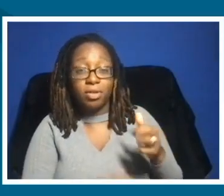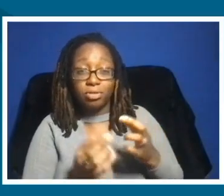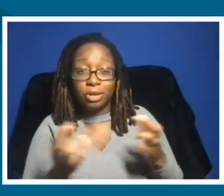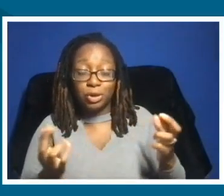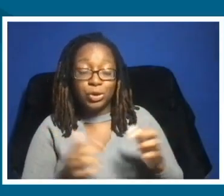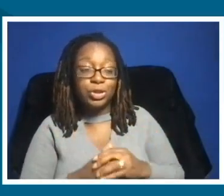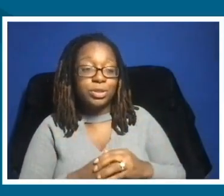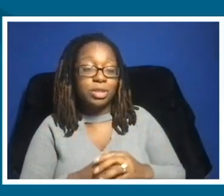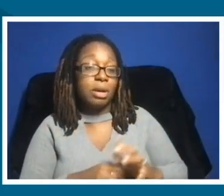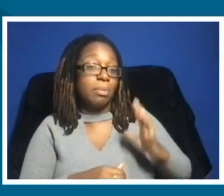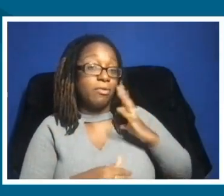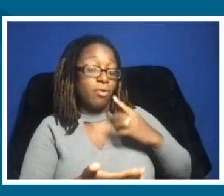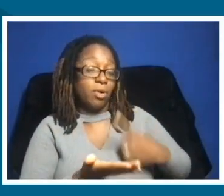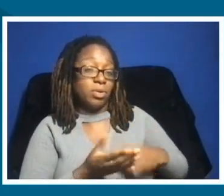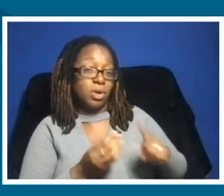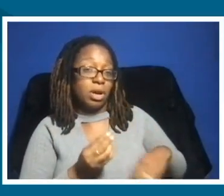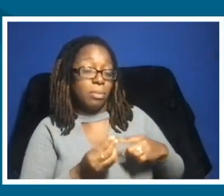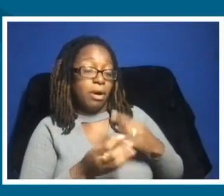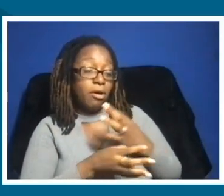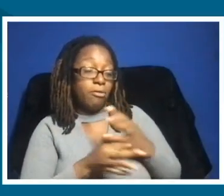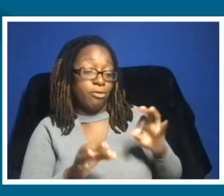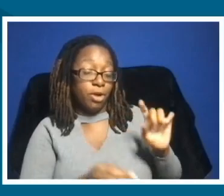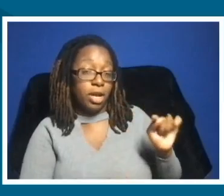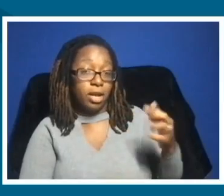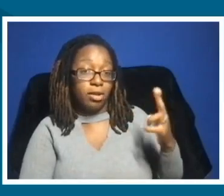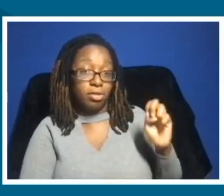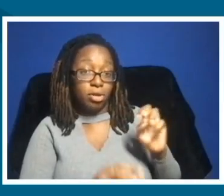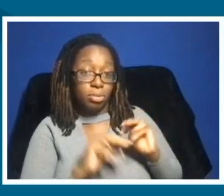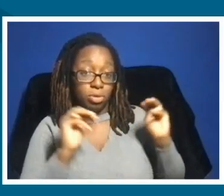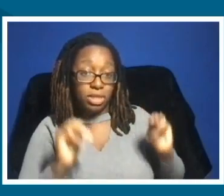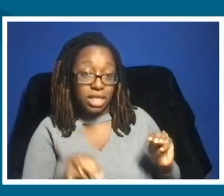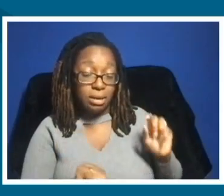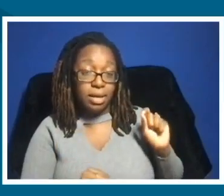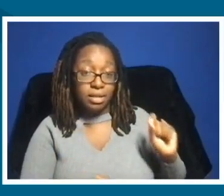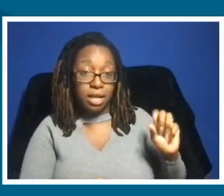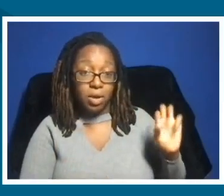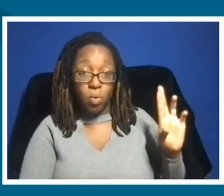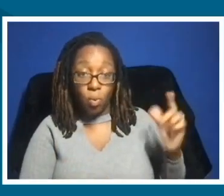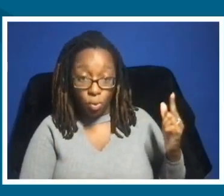museum so freethemuseum.org